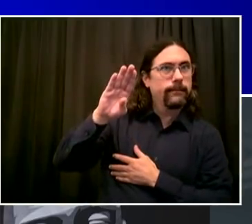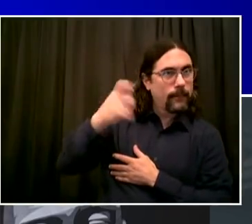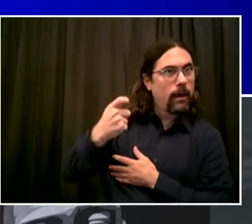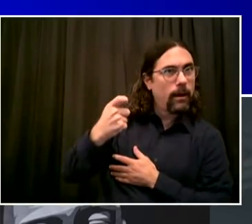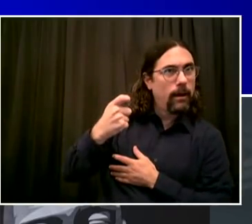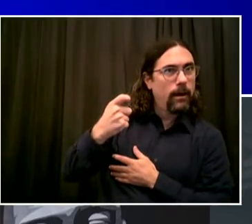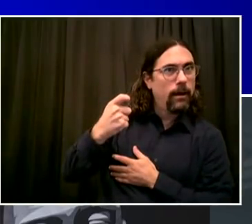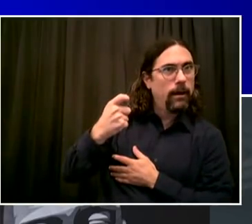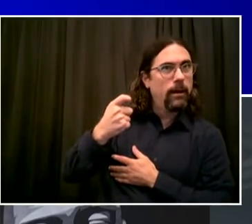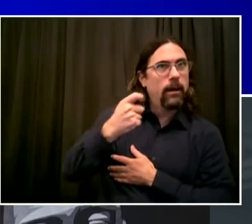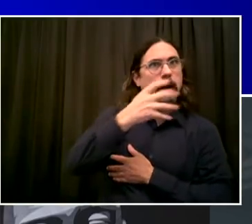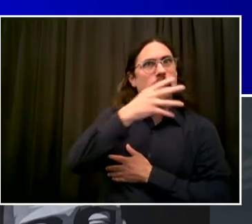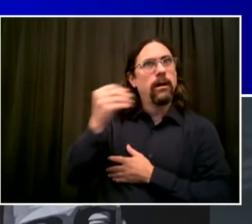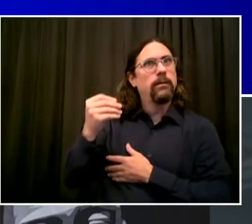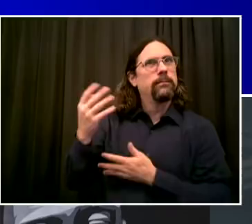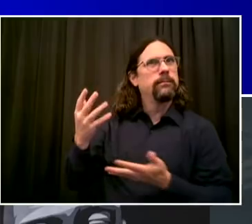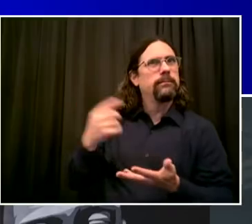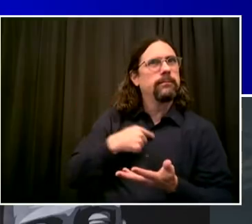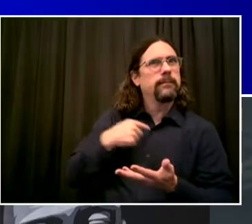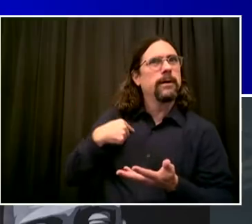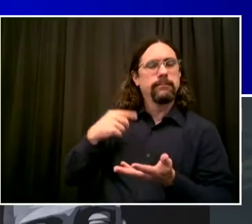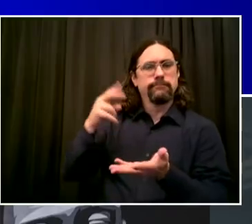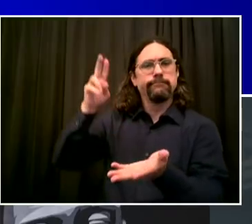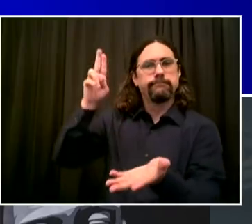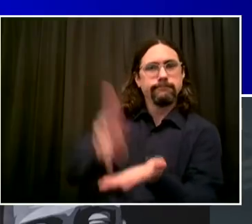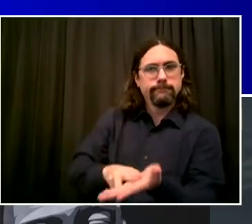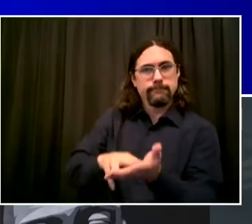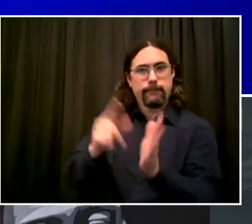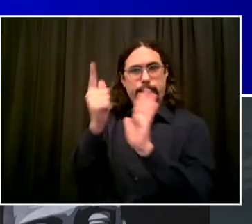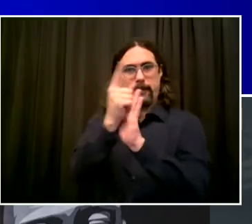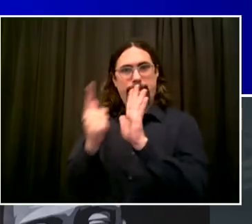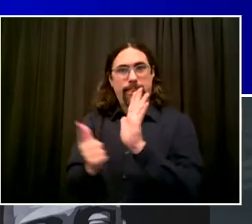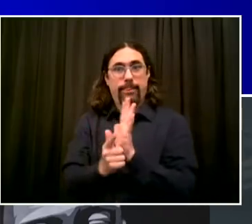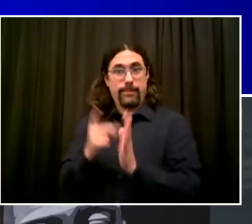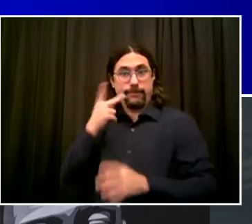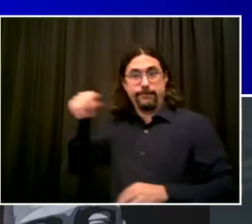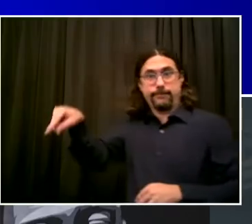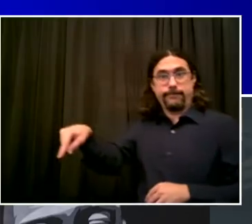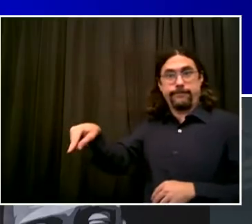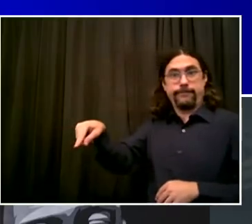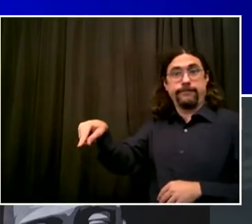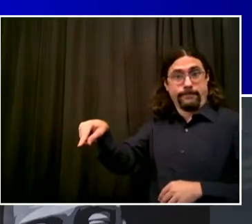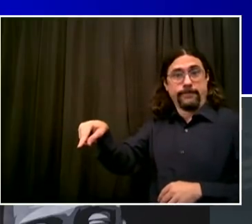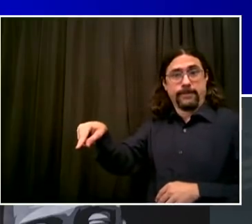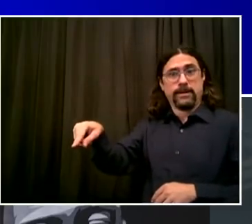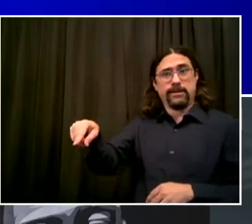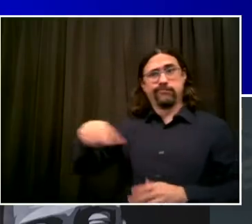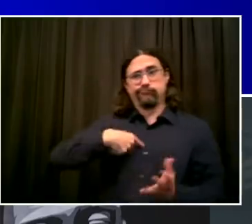ALL AIMED AT REFORM,AL L AIMED AT CHANGING THE REALITY OF THE CITY FOR THE BETTER. AND IMPROVING